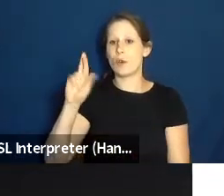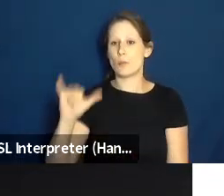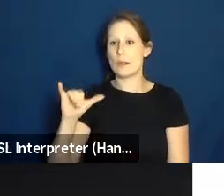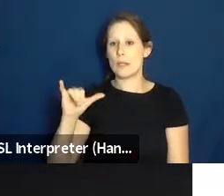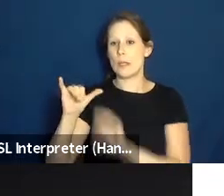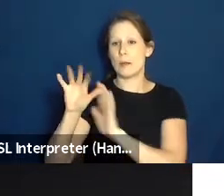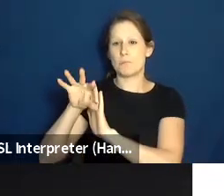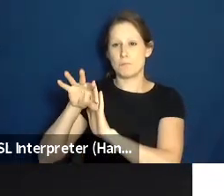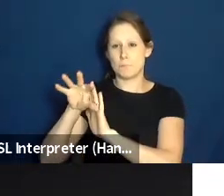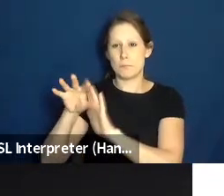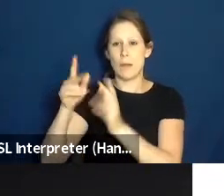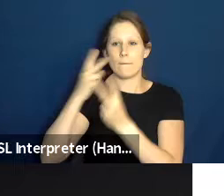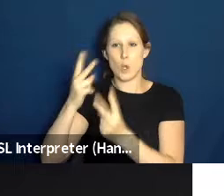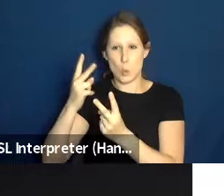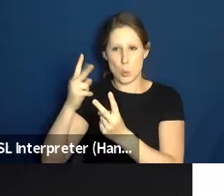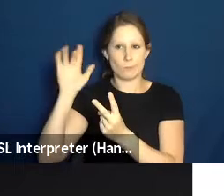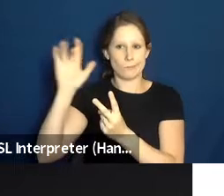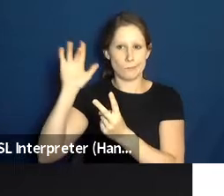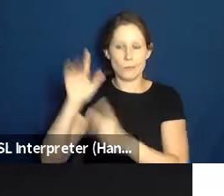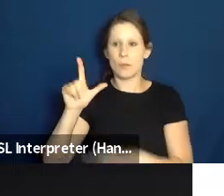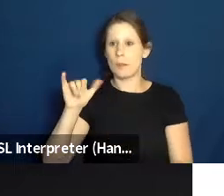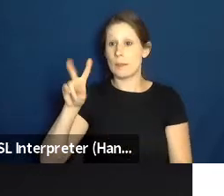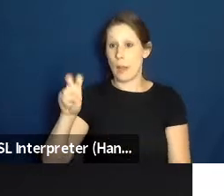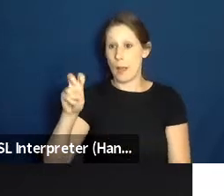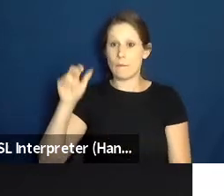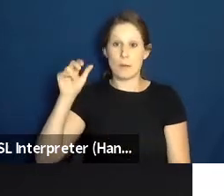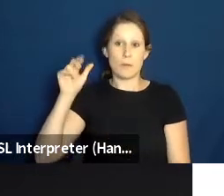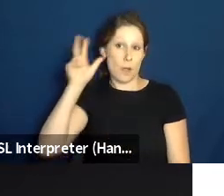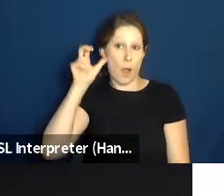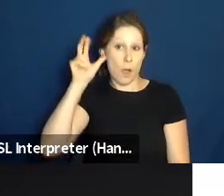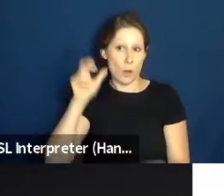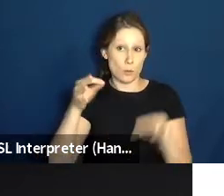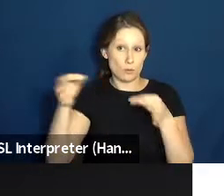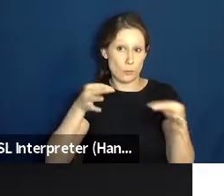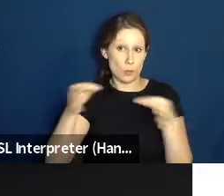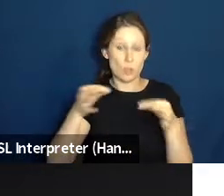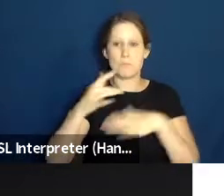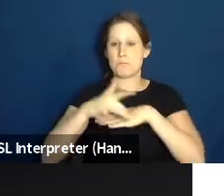Live audio description is available. Click the interpretation button near the closed